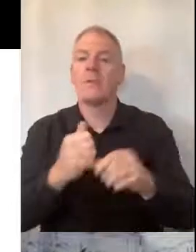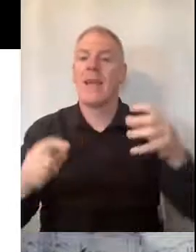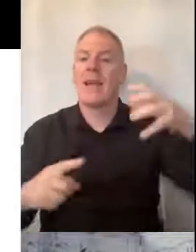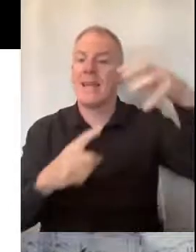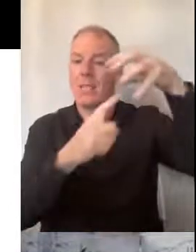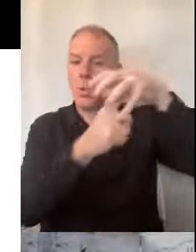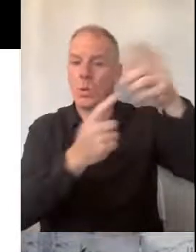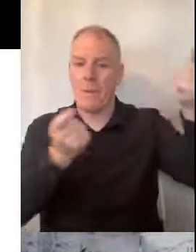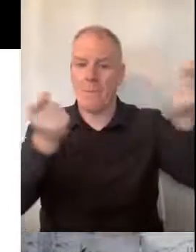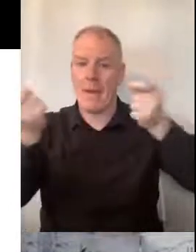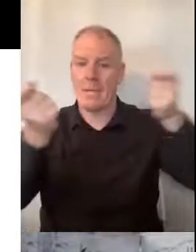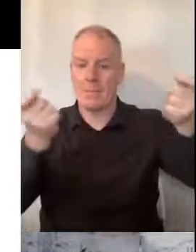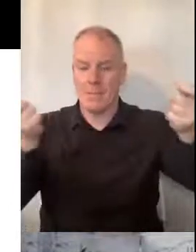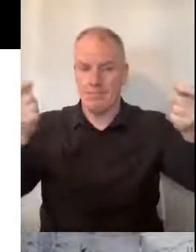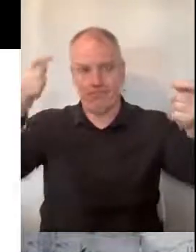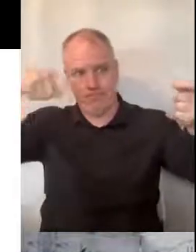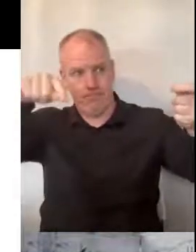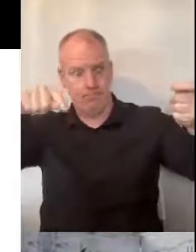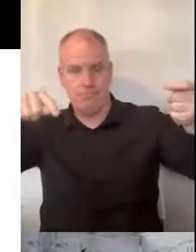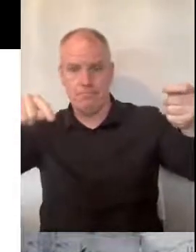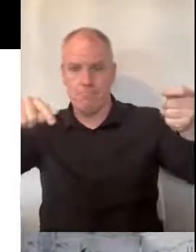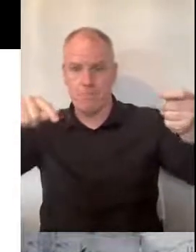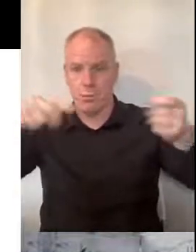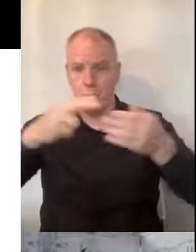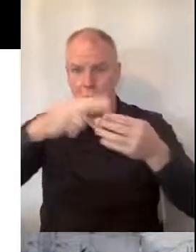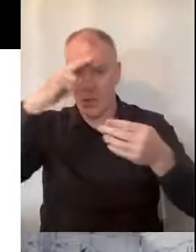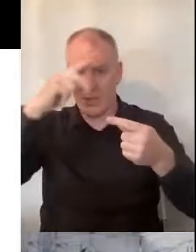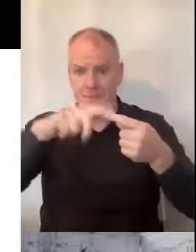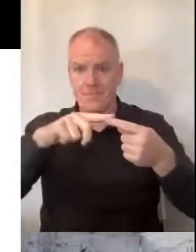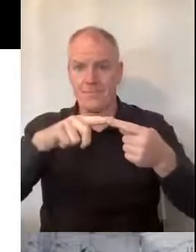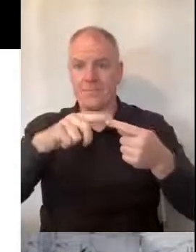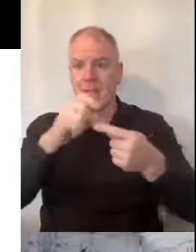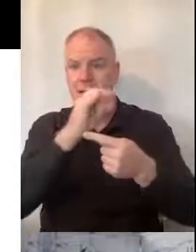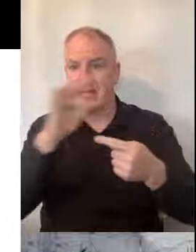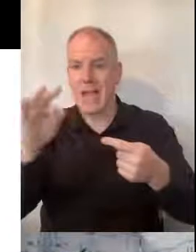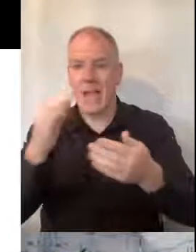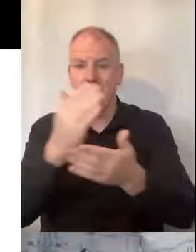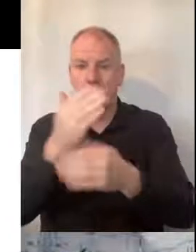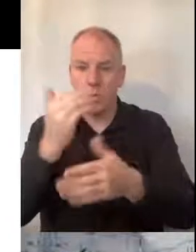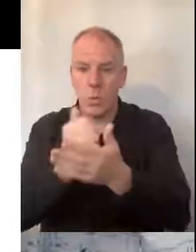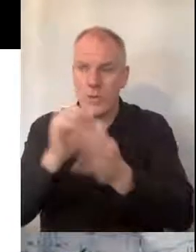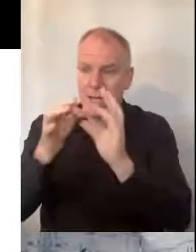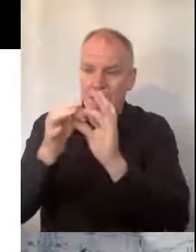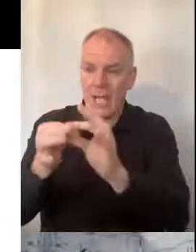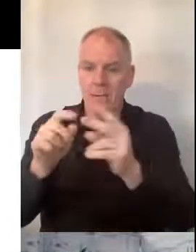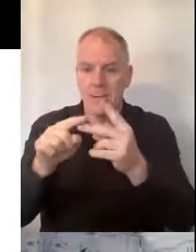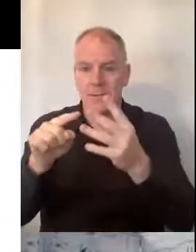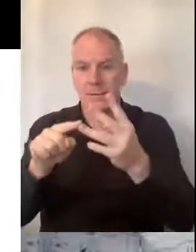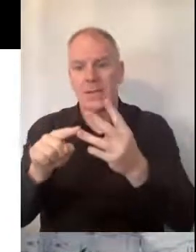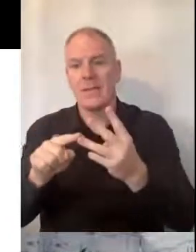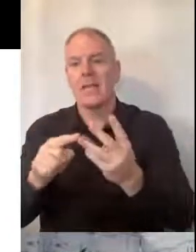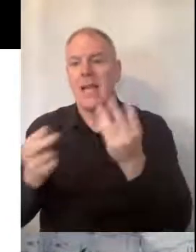institutional management and coordination. They talk about staff and student engagement. They talk about assessment and feedback,